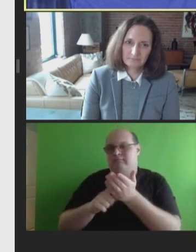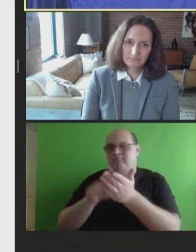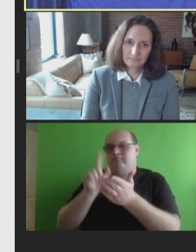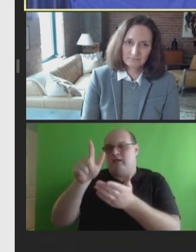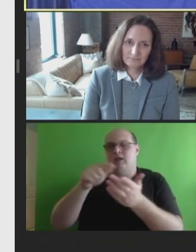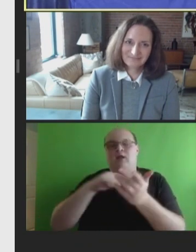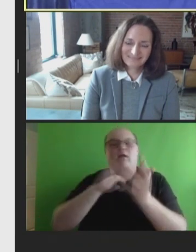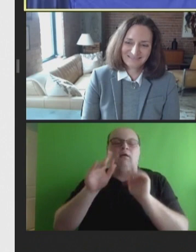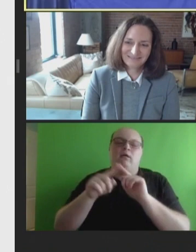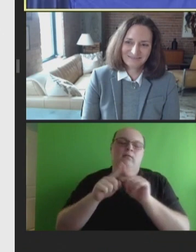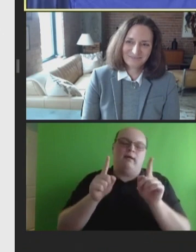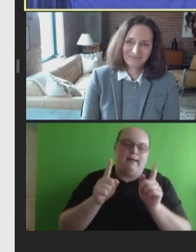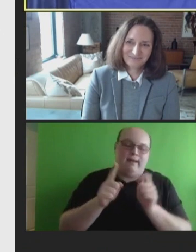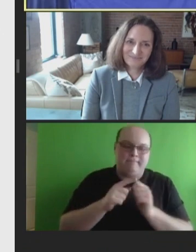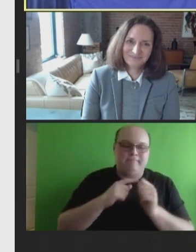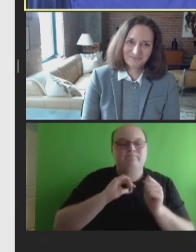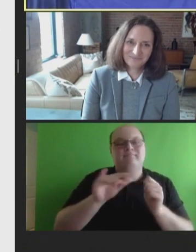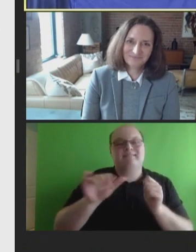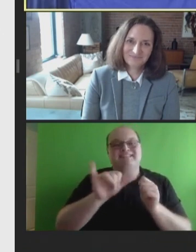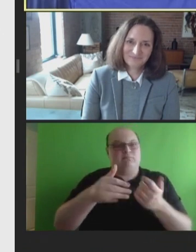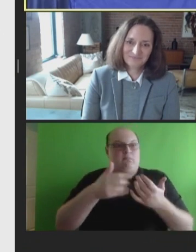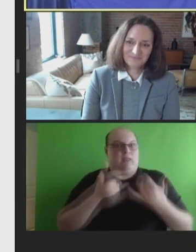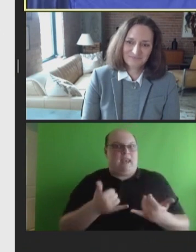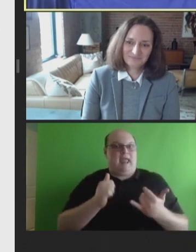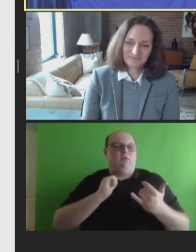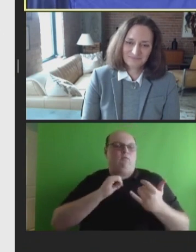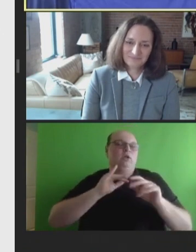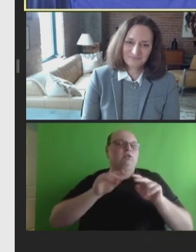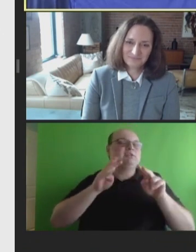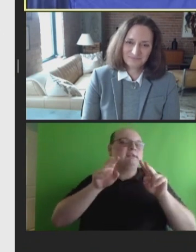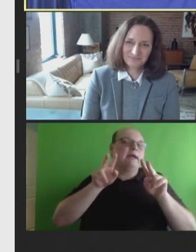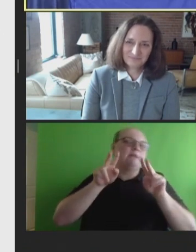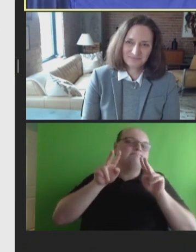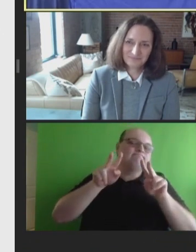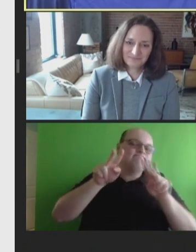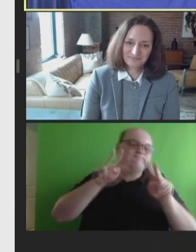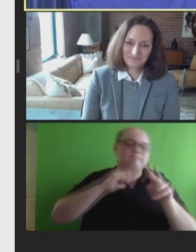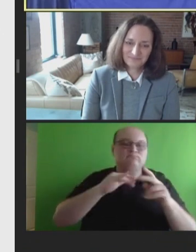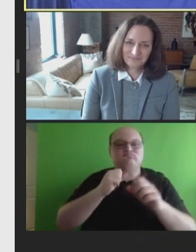but similar to what we're doing is we're anticipating the commercialization of the